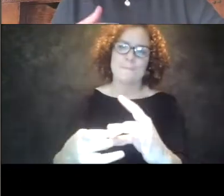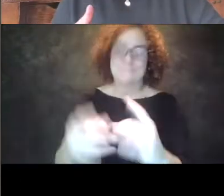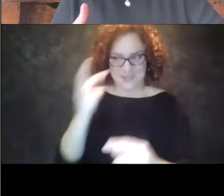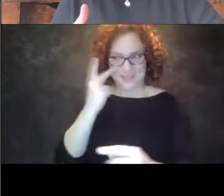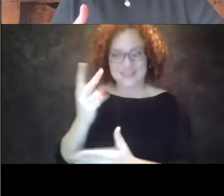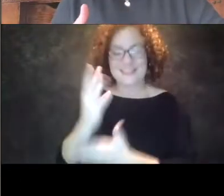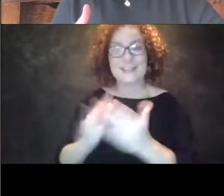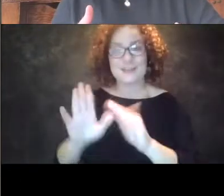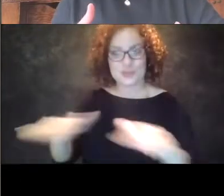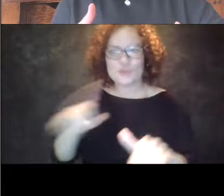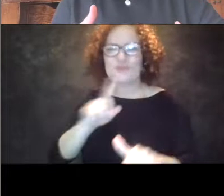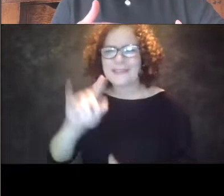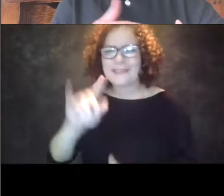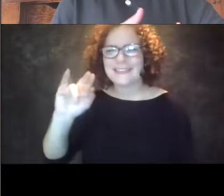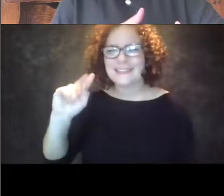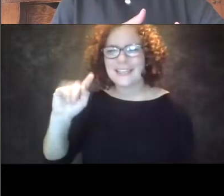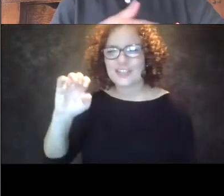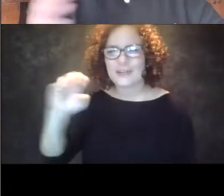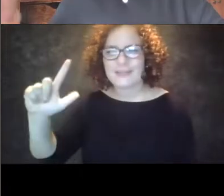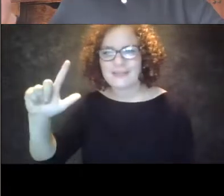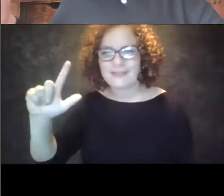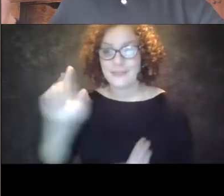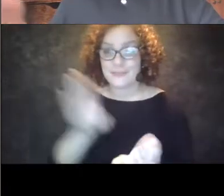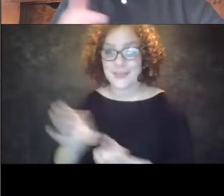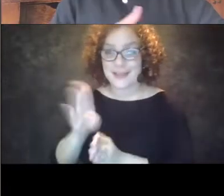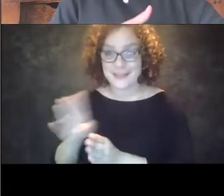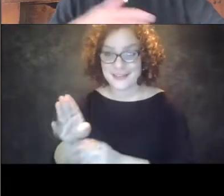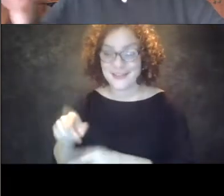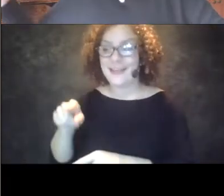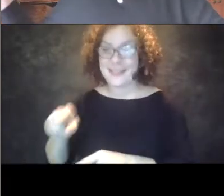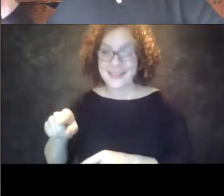we'll talk about today, have had relationships with peers that have gone all the way through